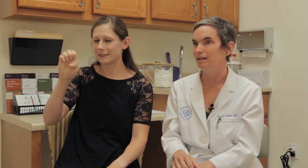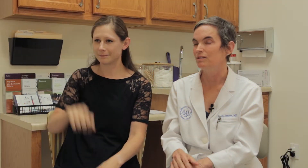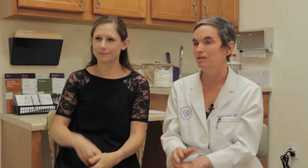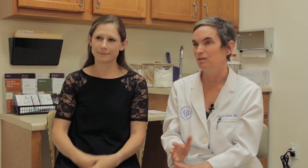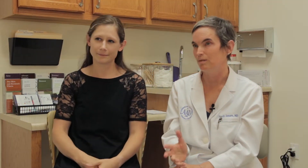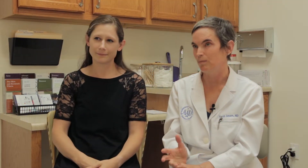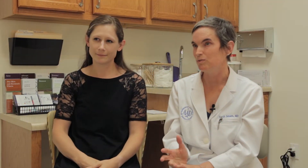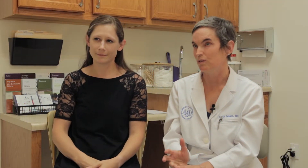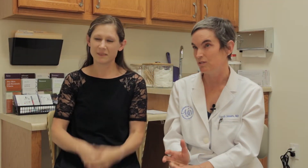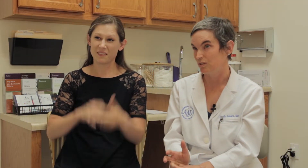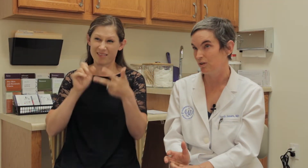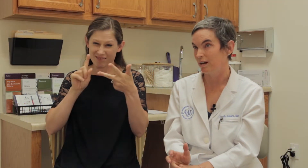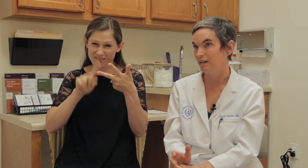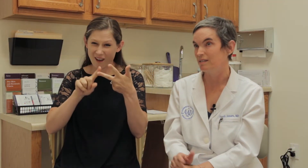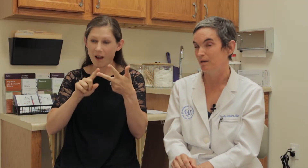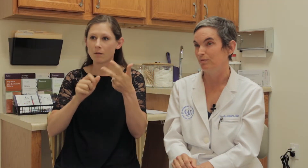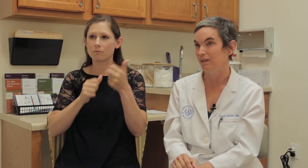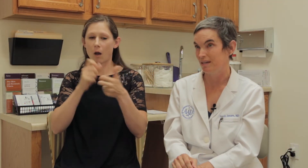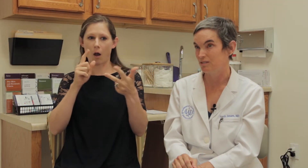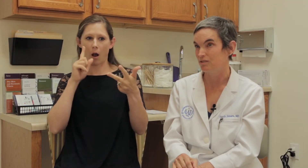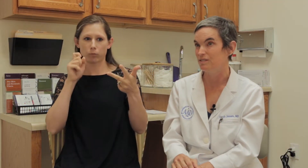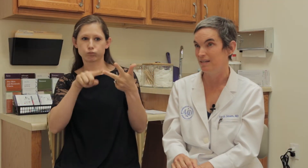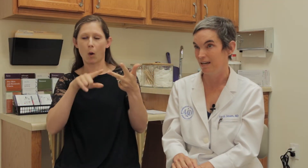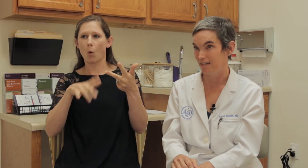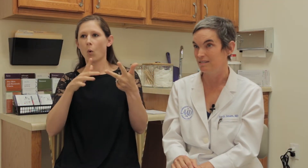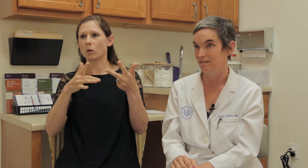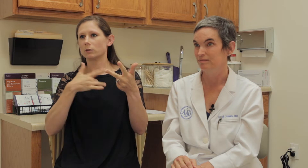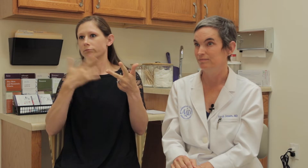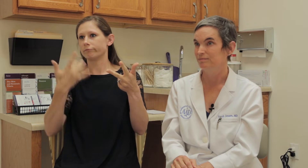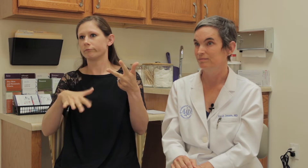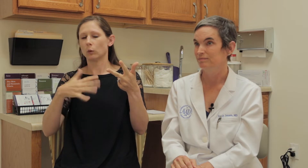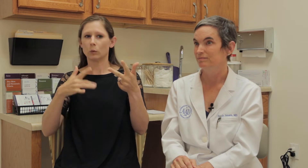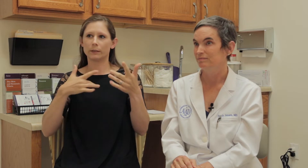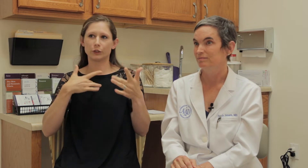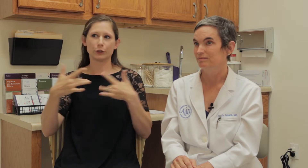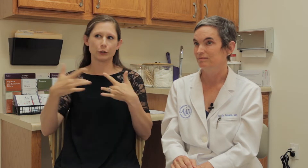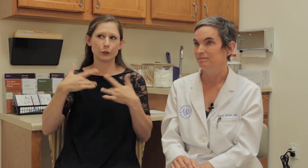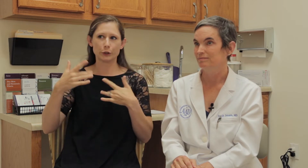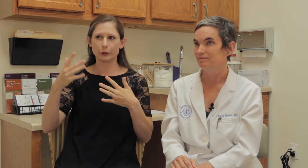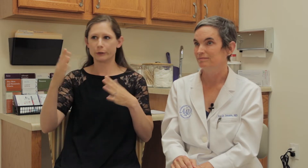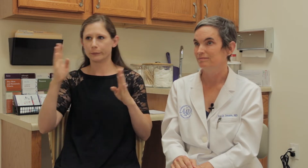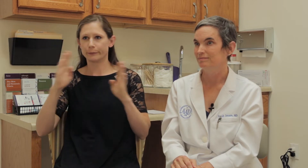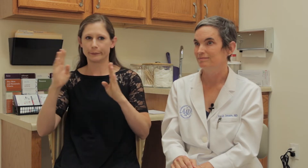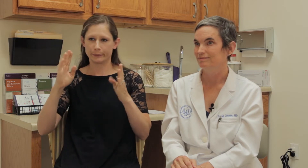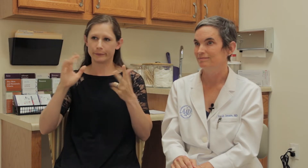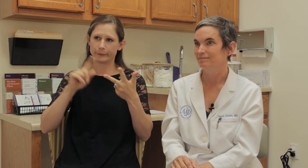It's also the most concerning type of cancer to get.